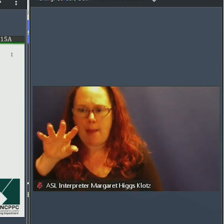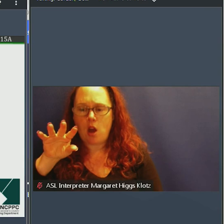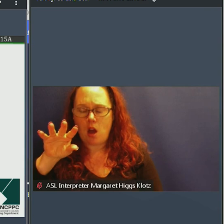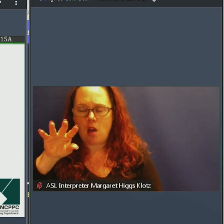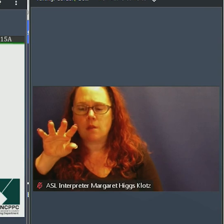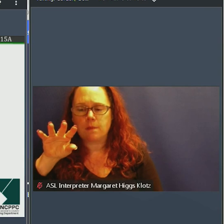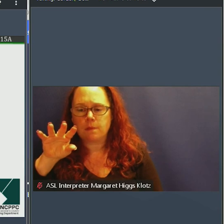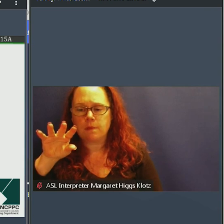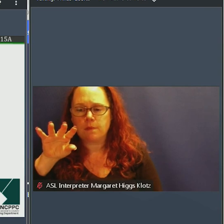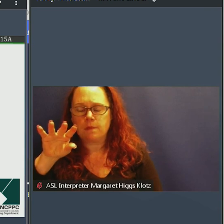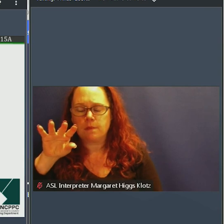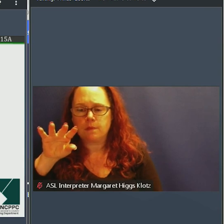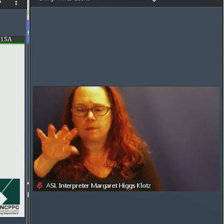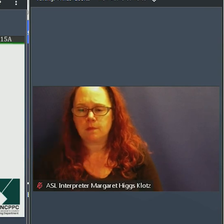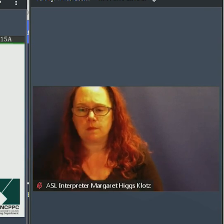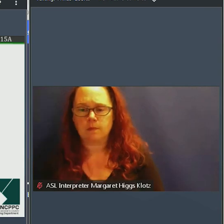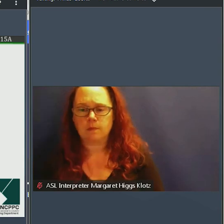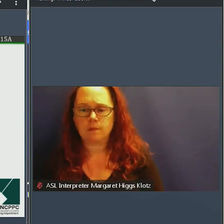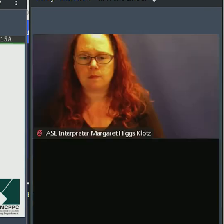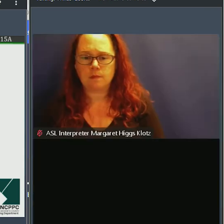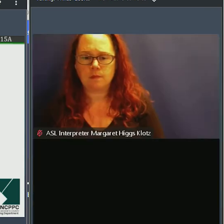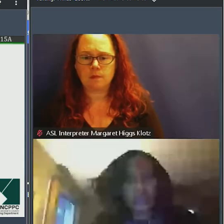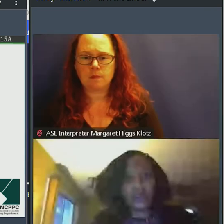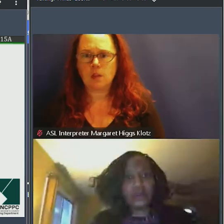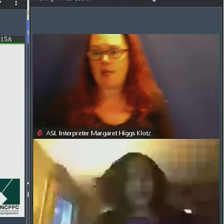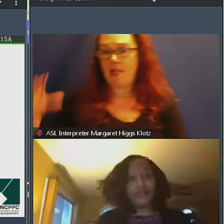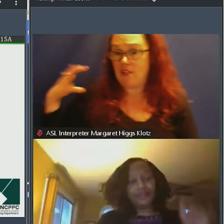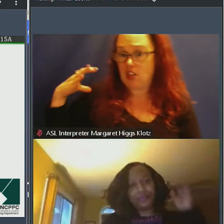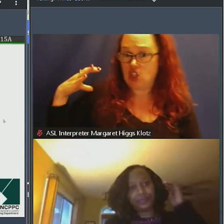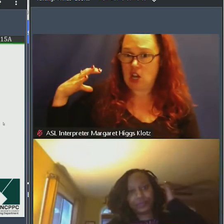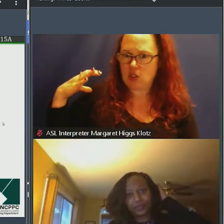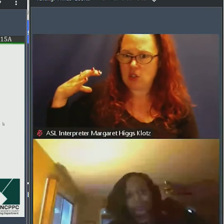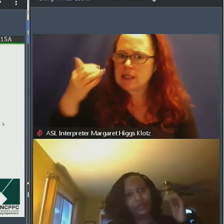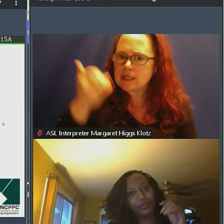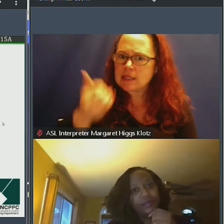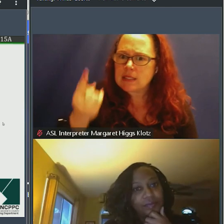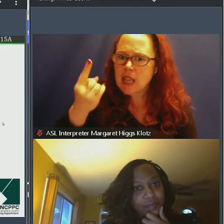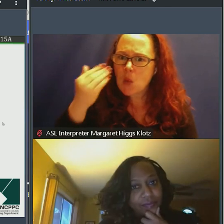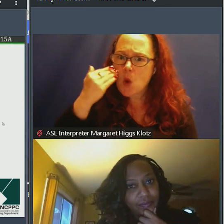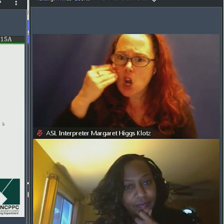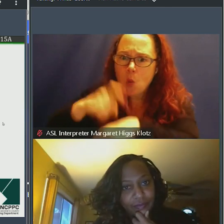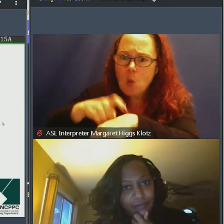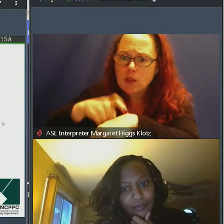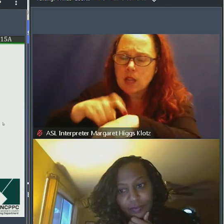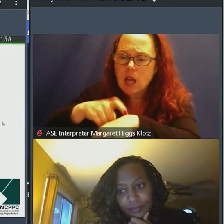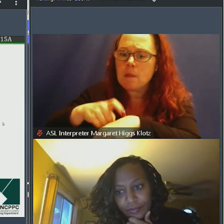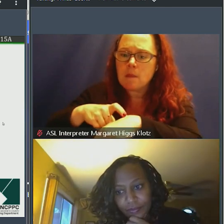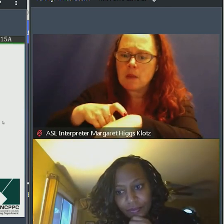In brief, let me just say this. Does anybody know what time our How much? 10 minutes.